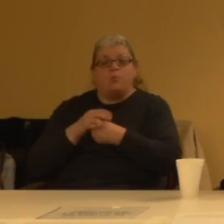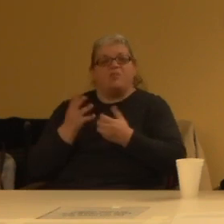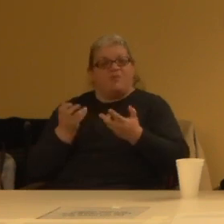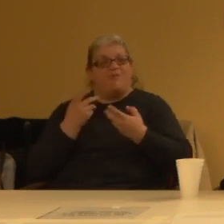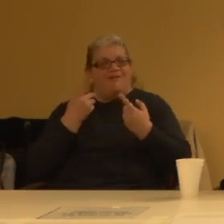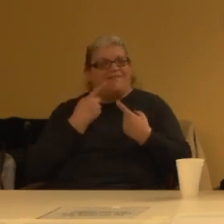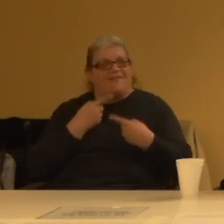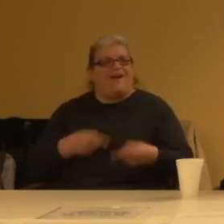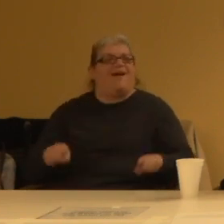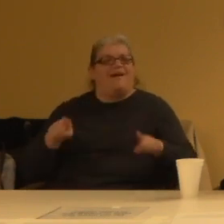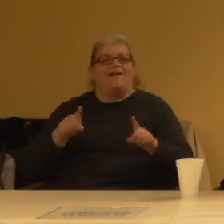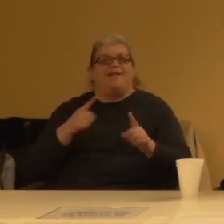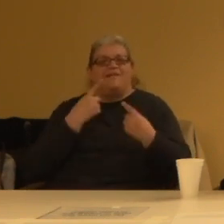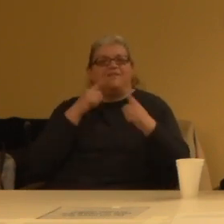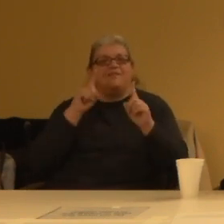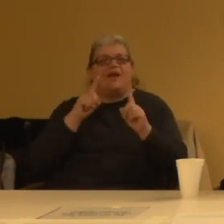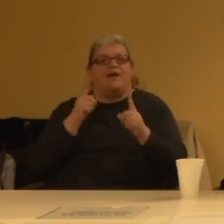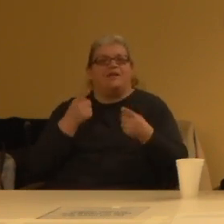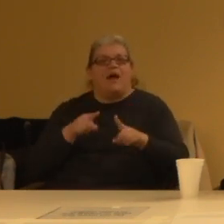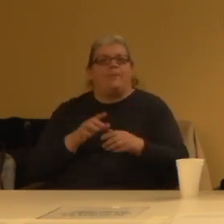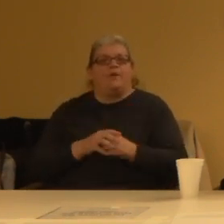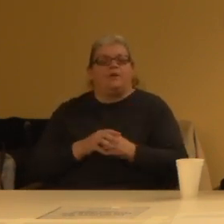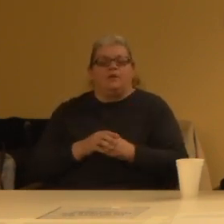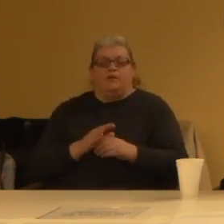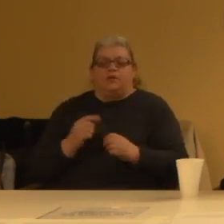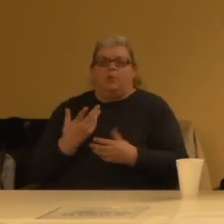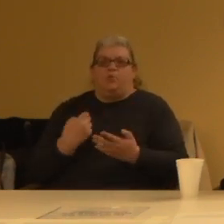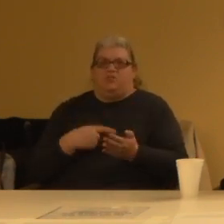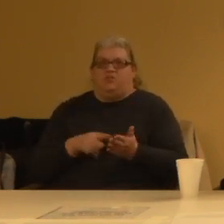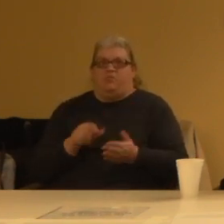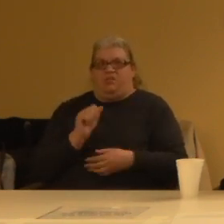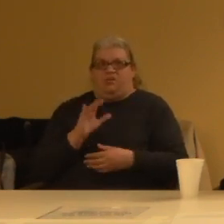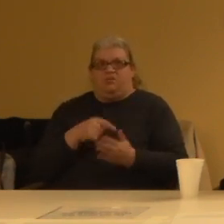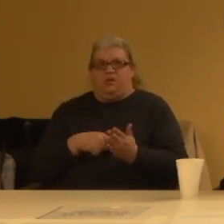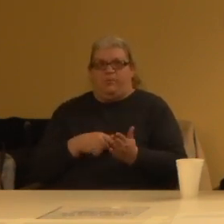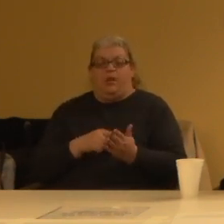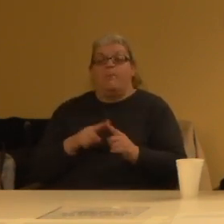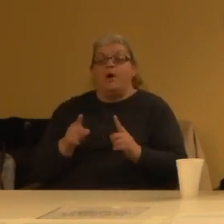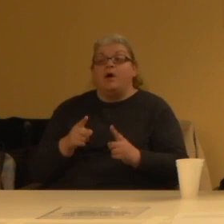but no one wants to pay the air conditioning bill. But let me tell you, if you are making theater in Atlanta, Georgia,